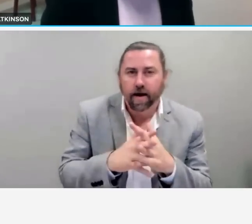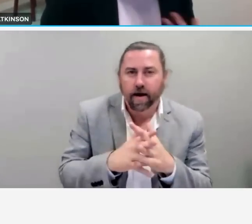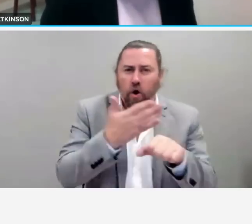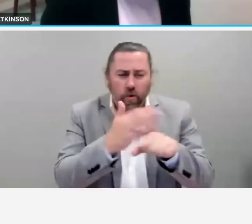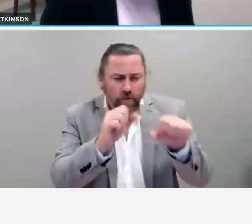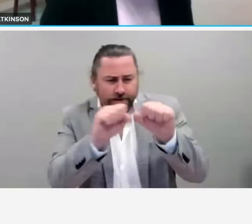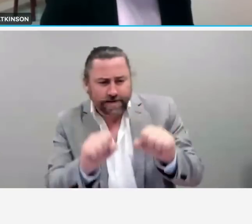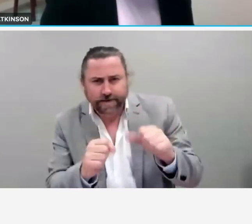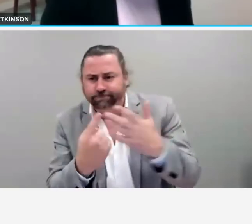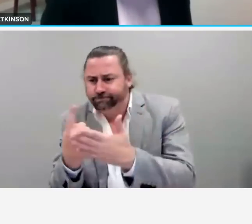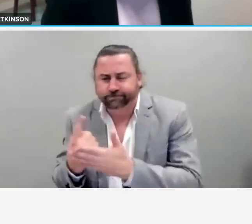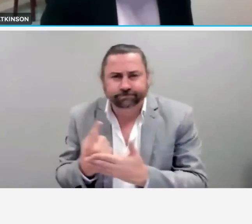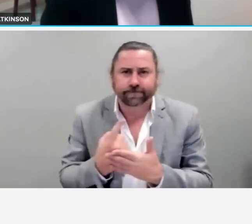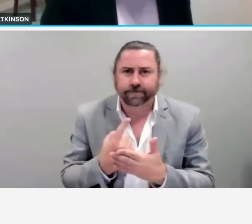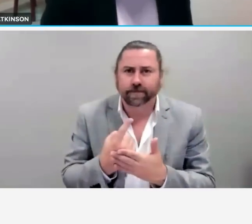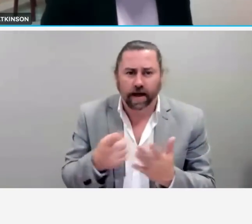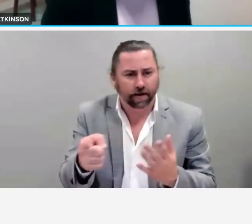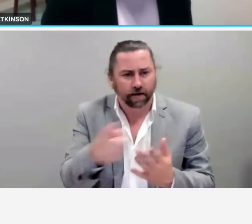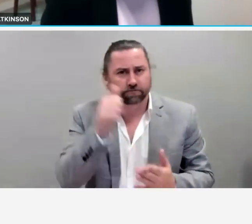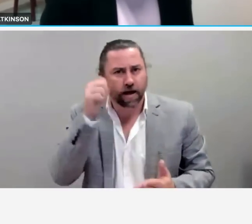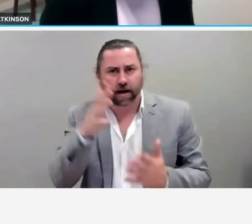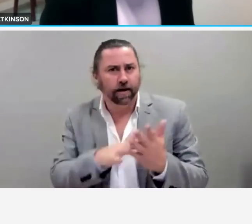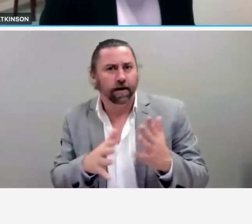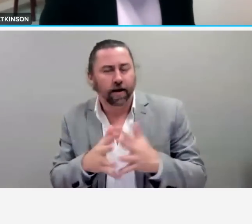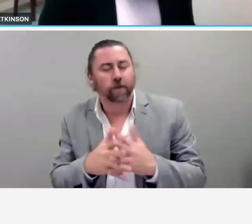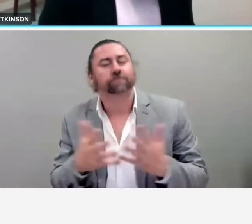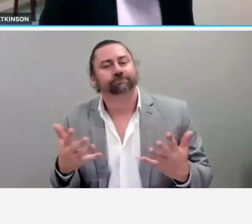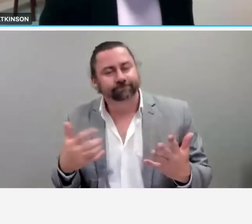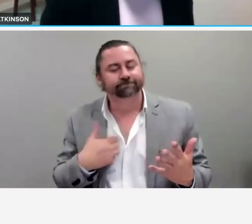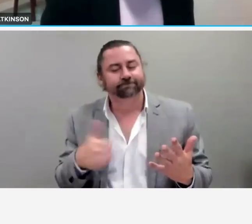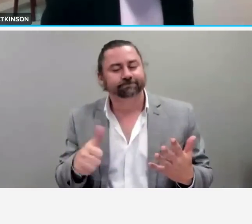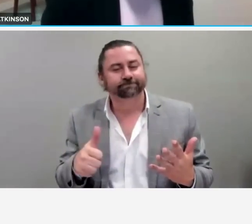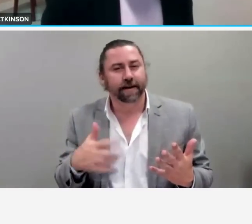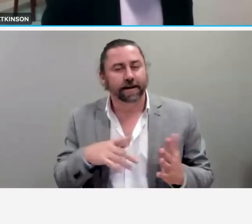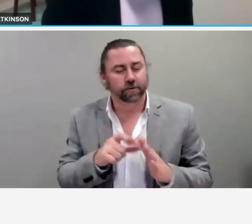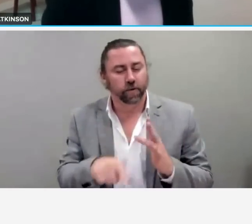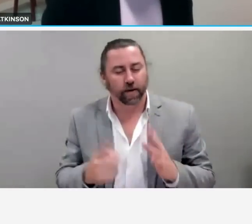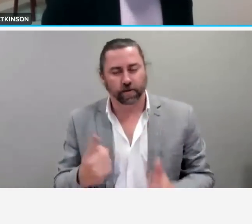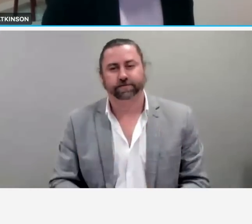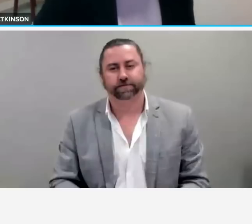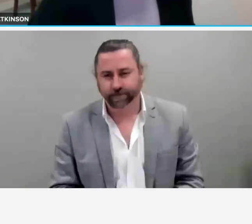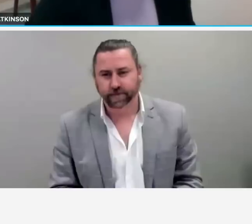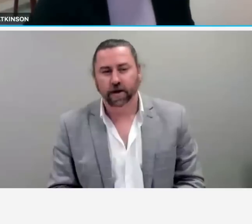And so that's a core focus for us from hereon. All right. So I'm going to dive into some more detail on each of these points.